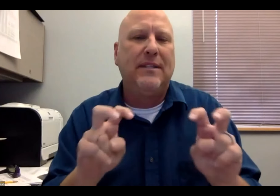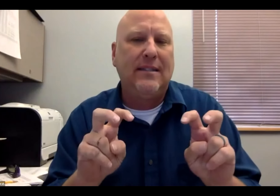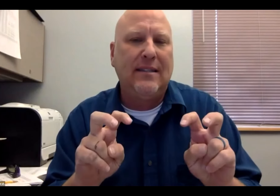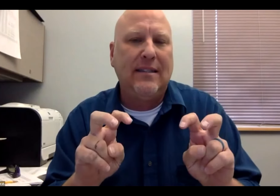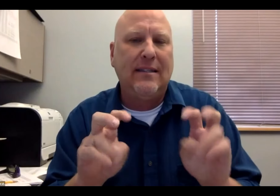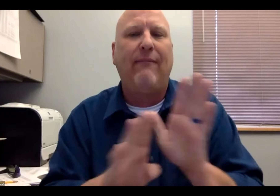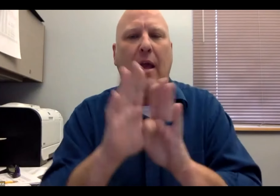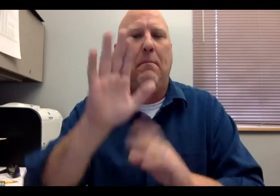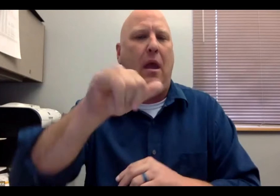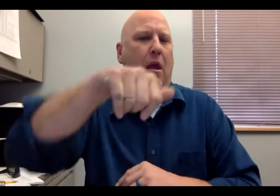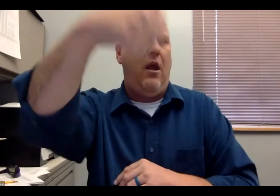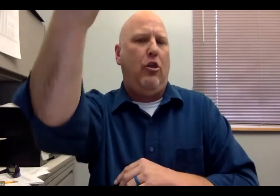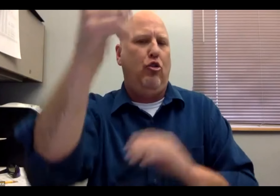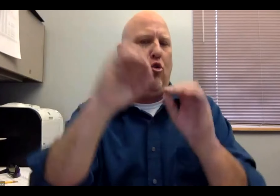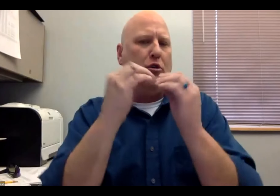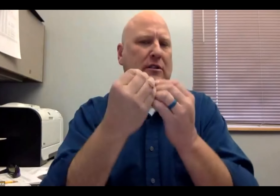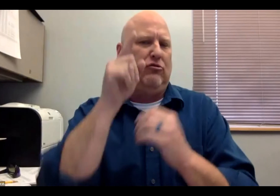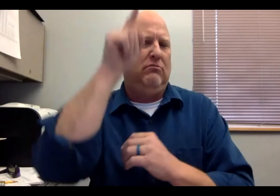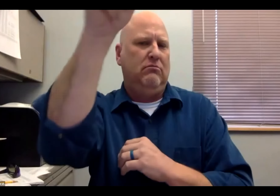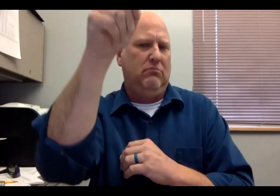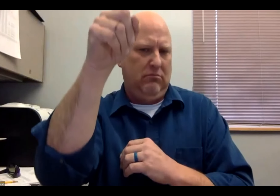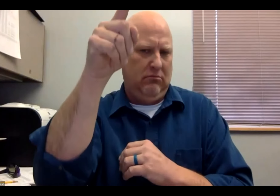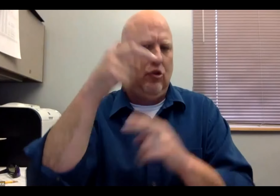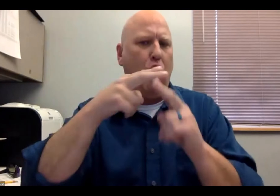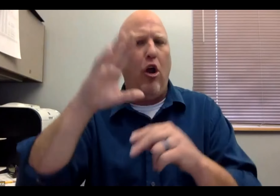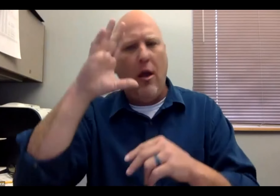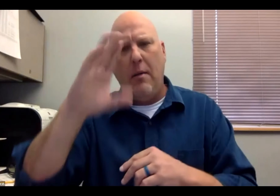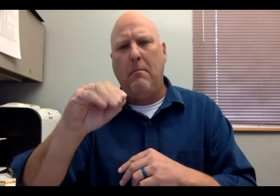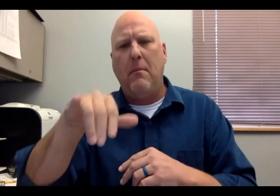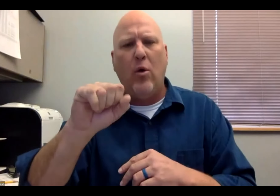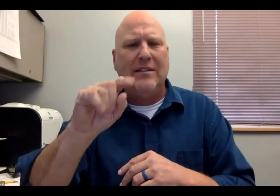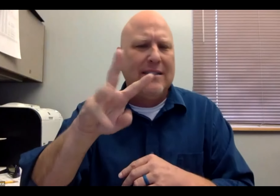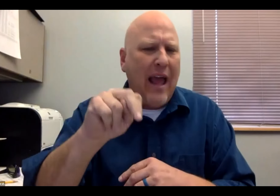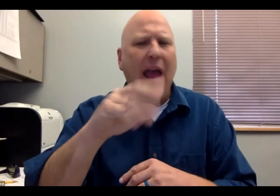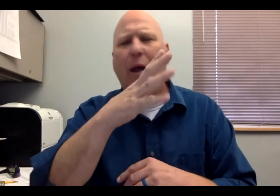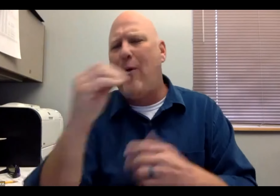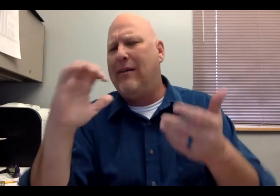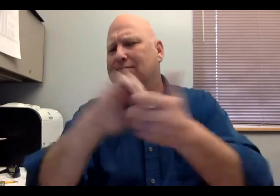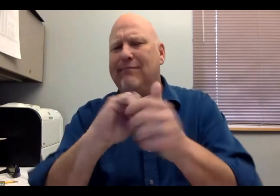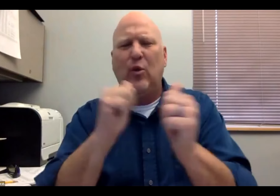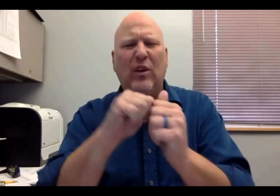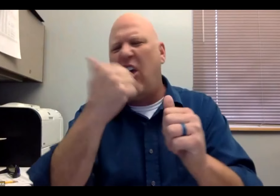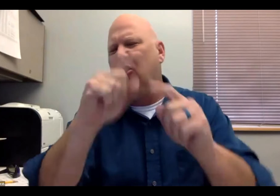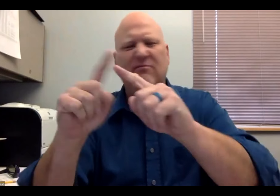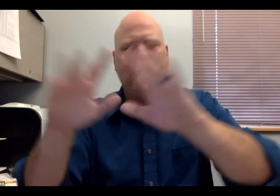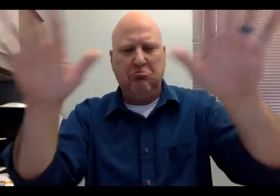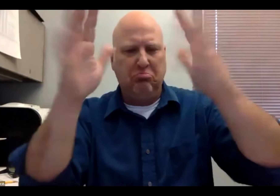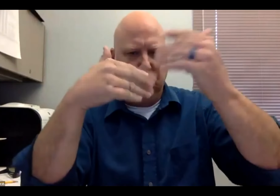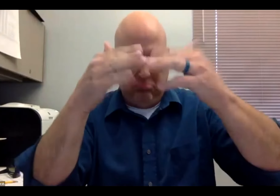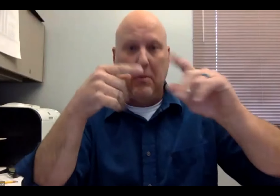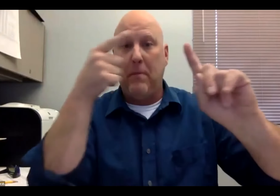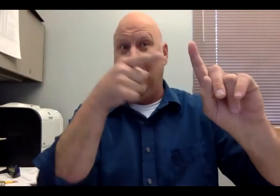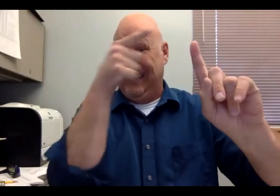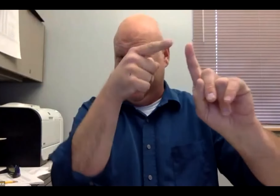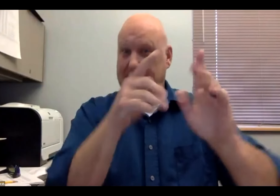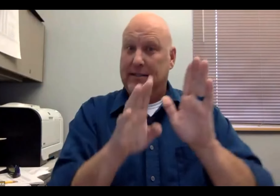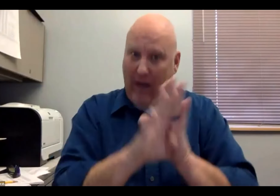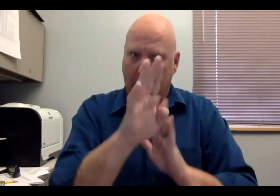It's assessment developed by another organization, boys town in conjunction with other agencies.